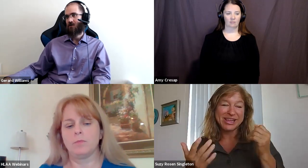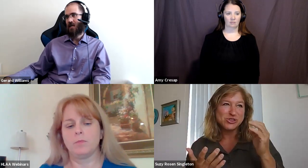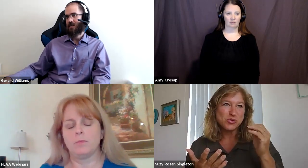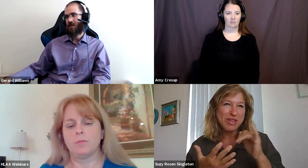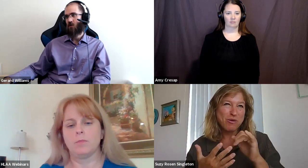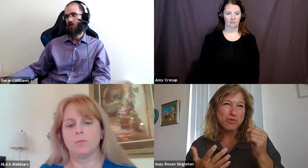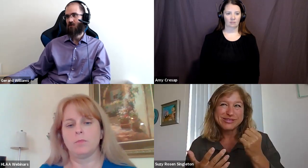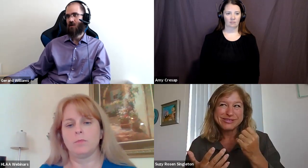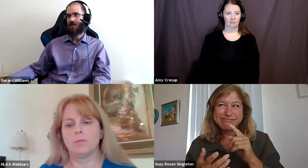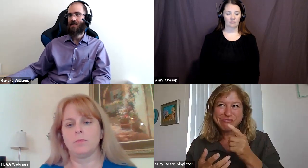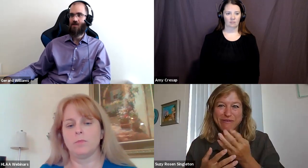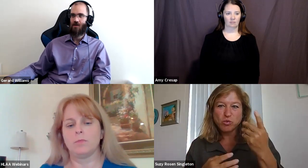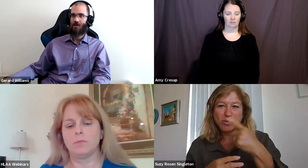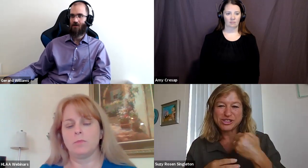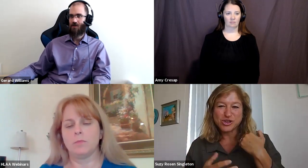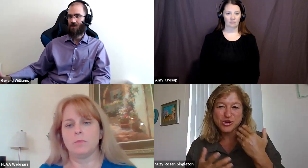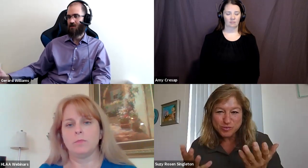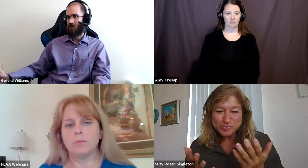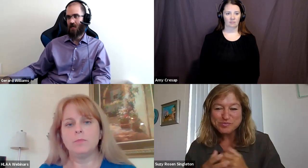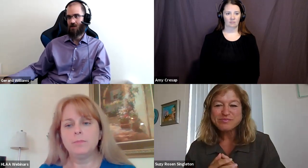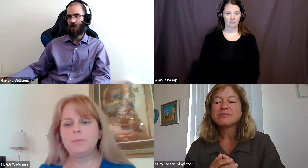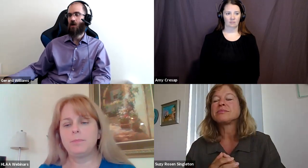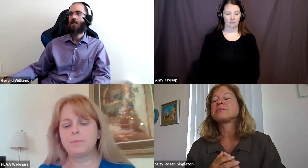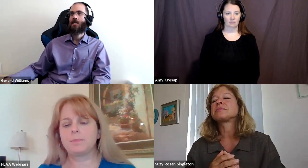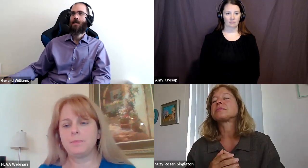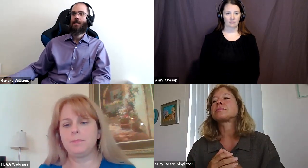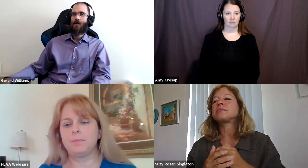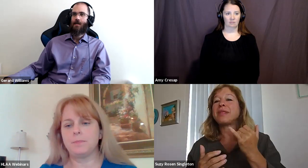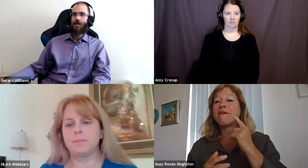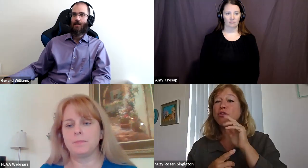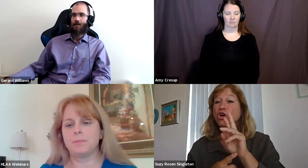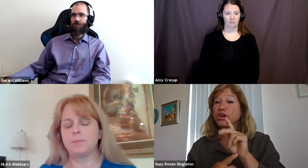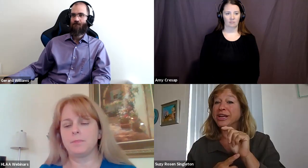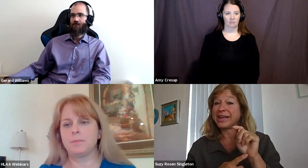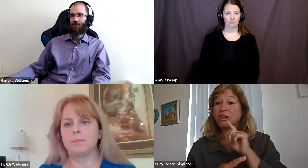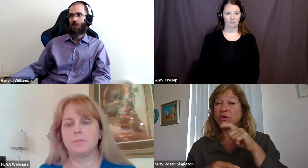text to 911 friendly so that was just a few days ago.